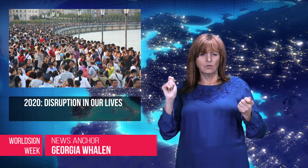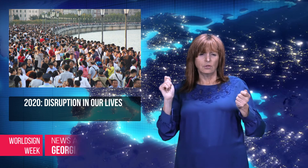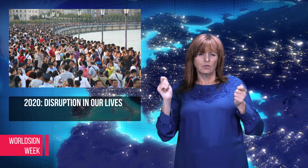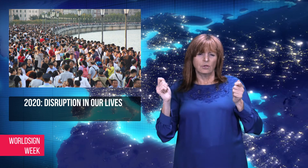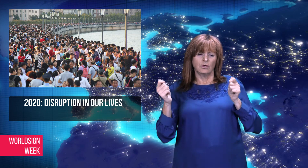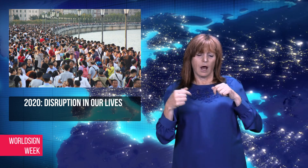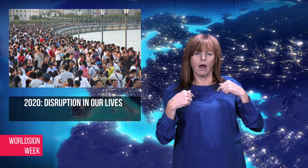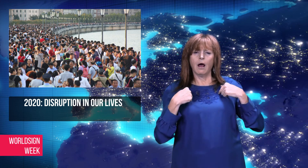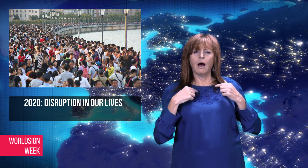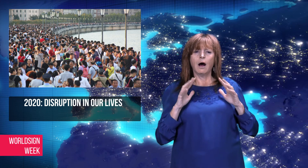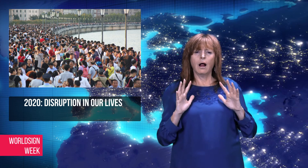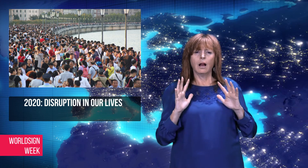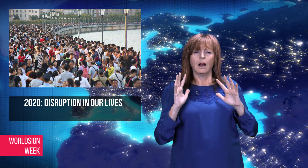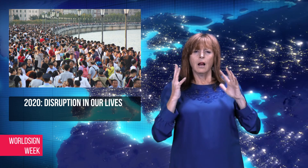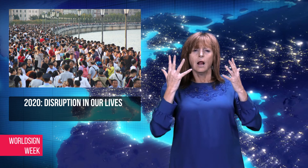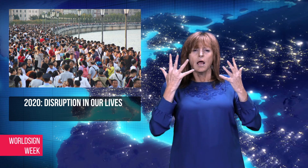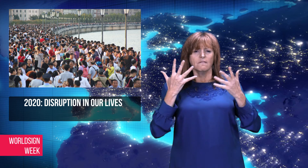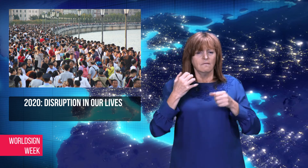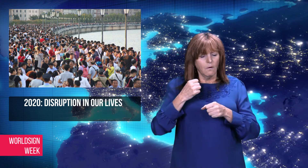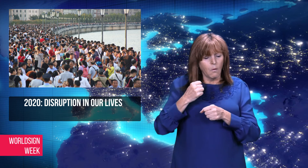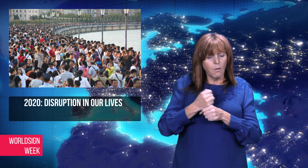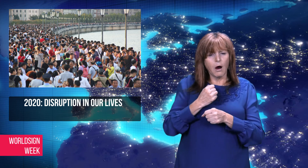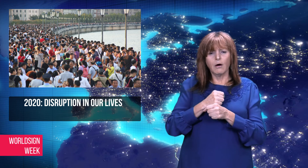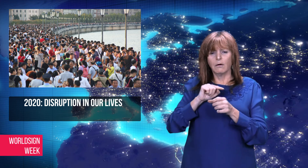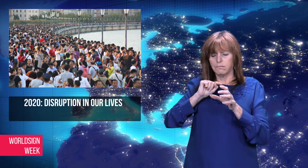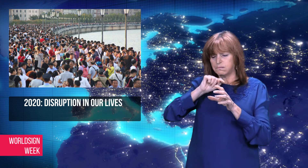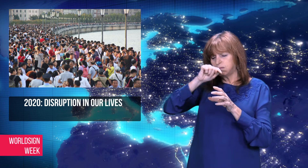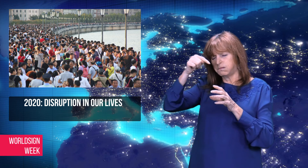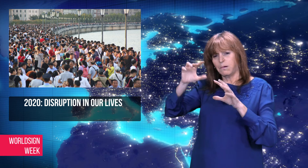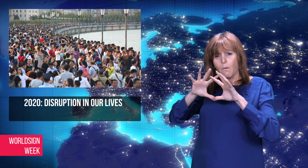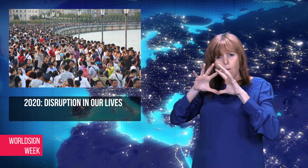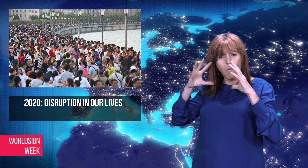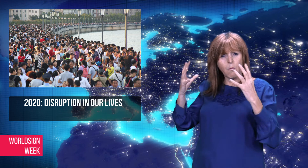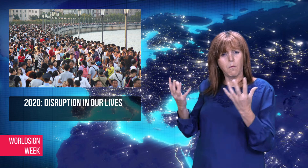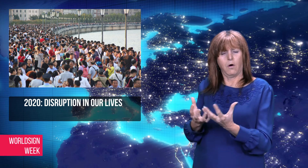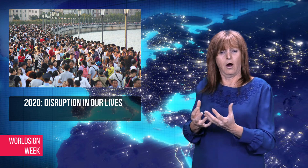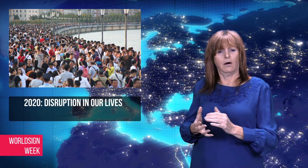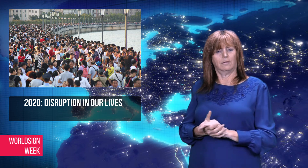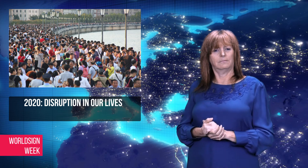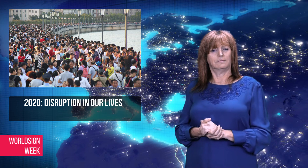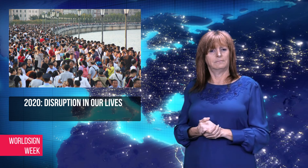[Georgia]: Powerful global forces are changing how we